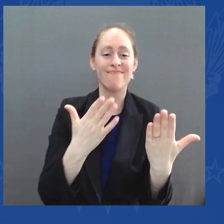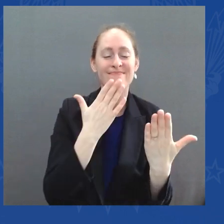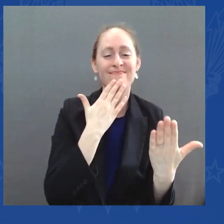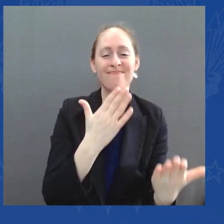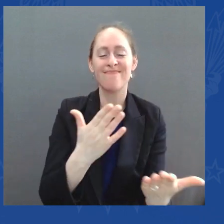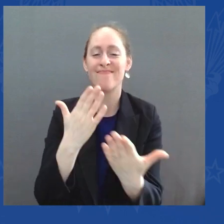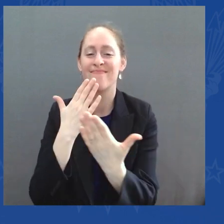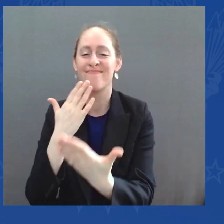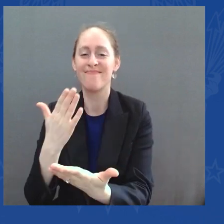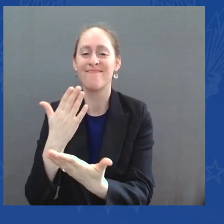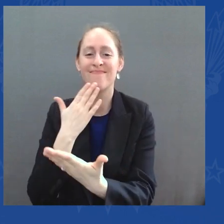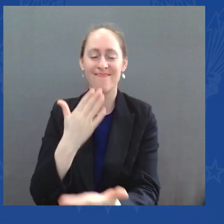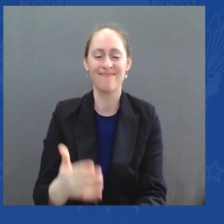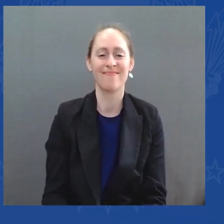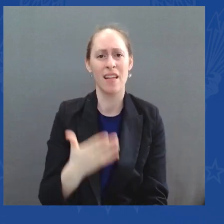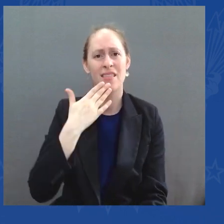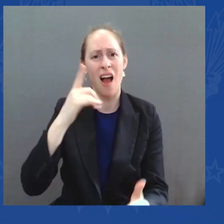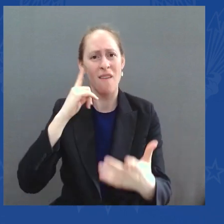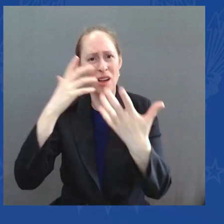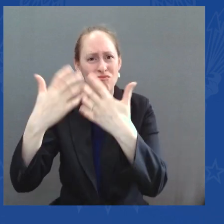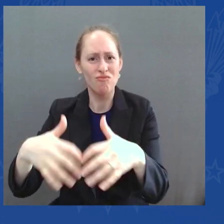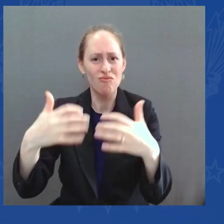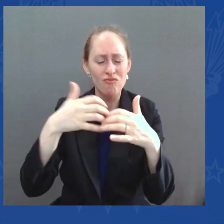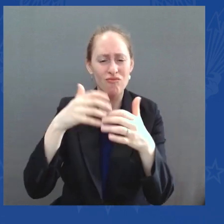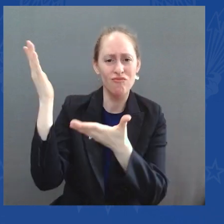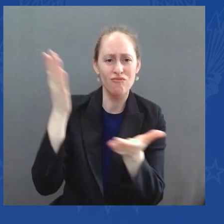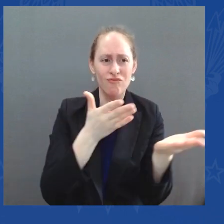And may God bless you all. And may God protect our troops.